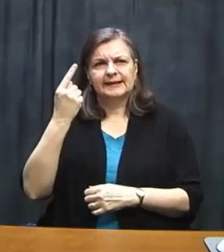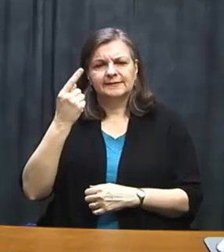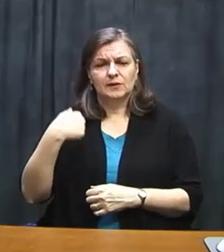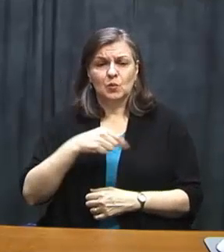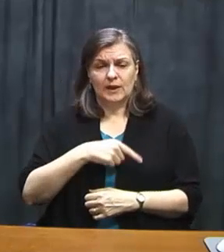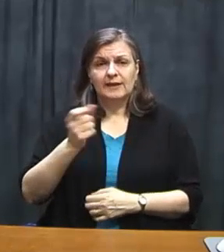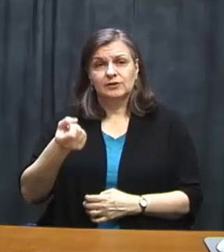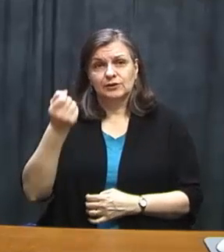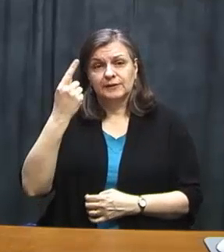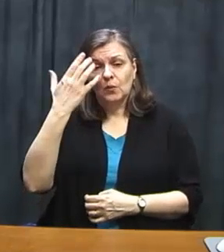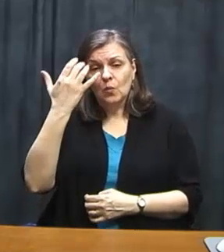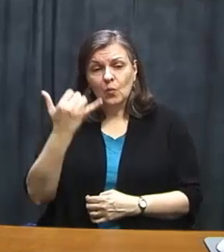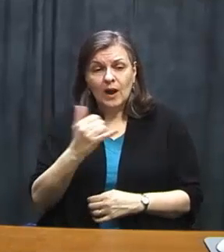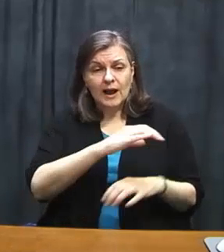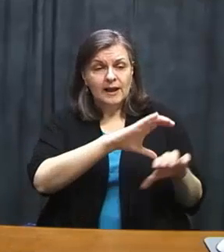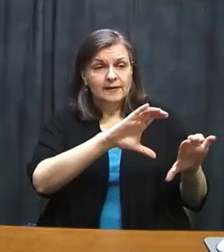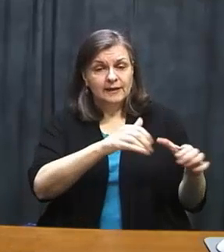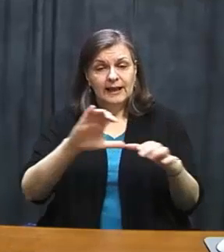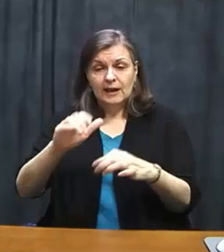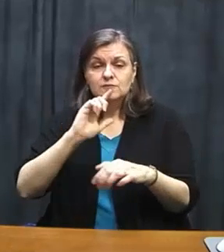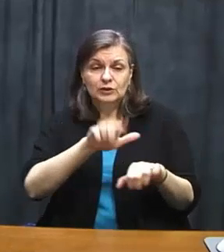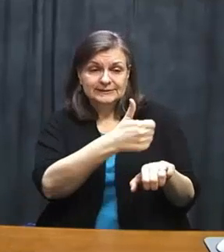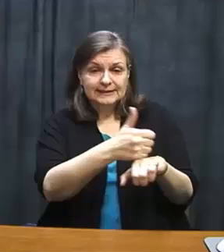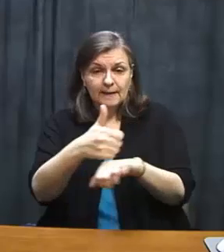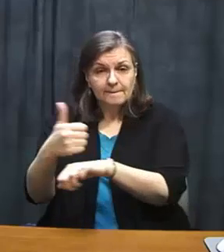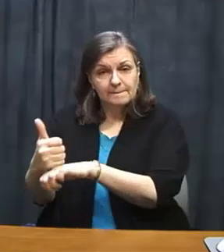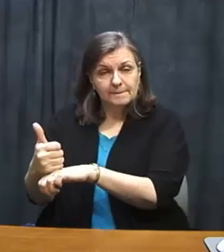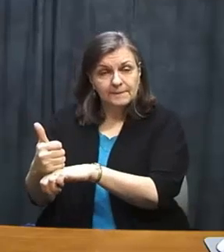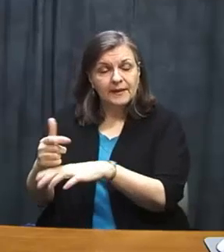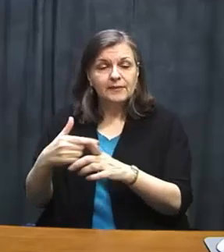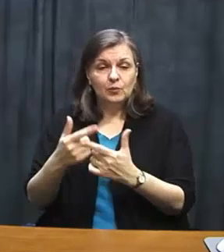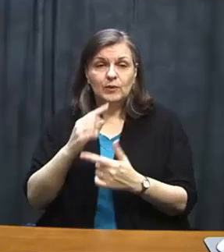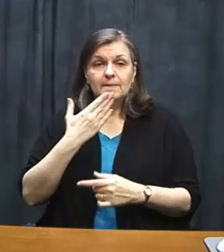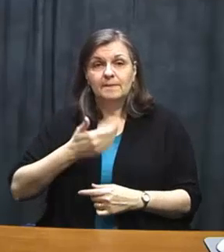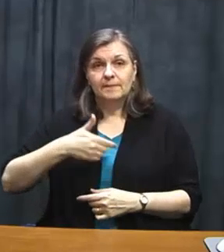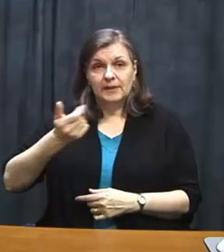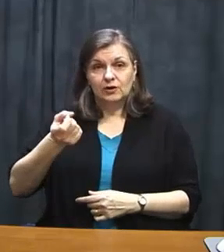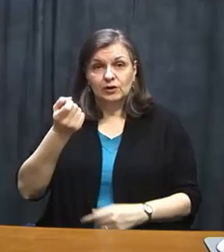categories exist so that we can better understand